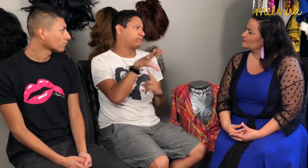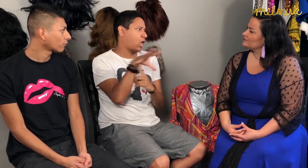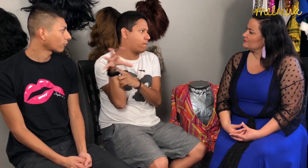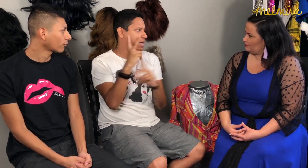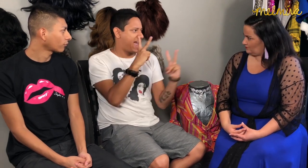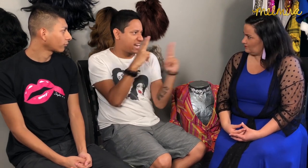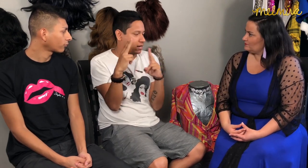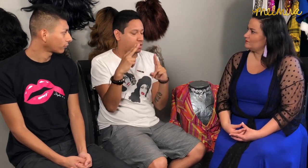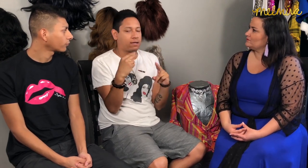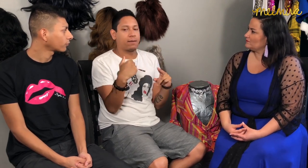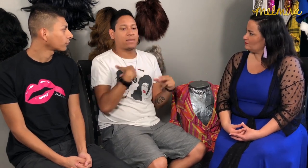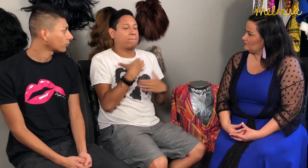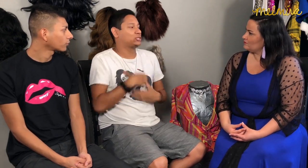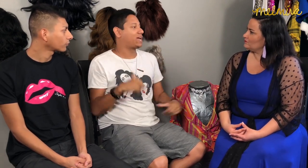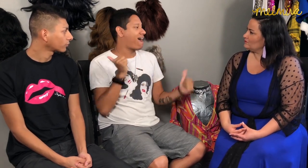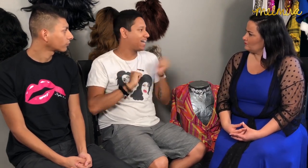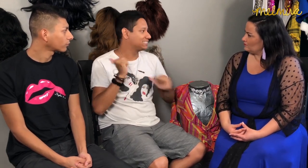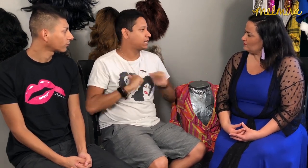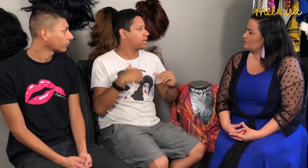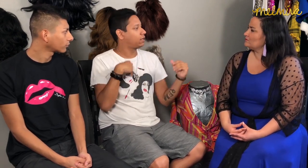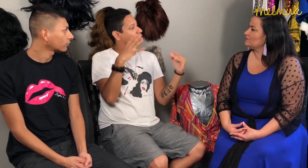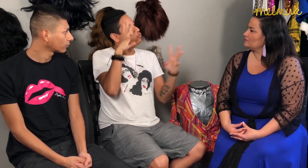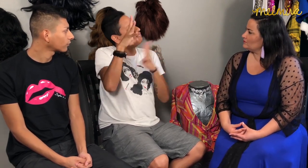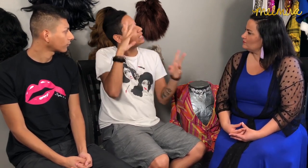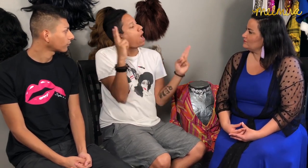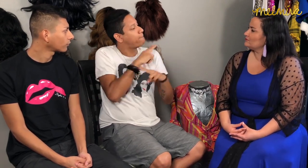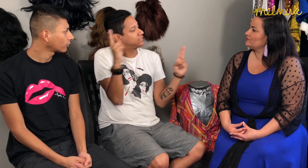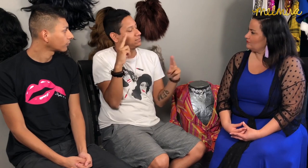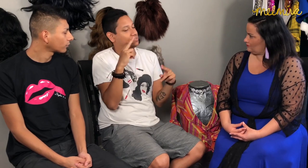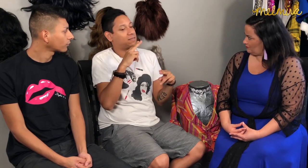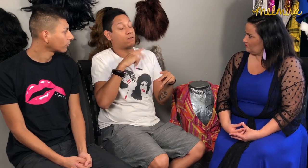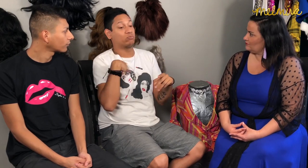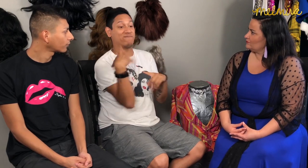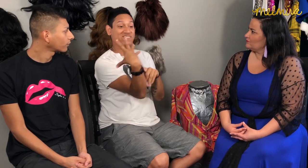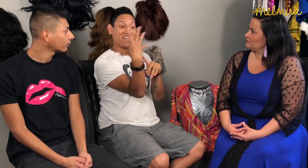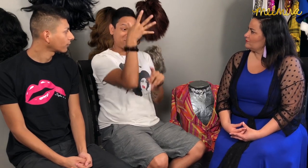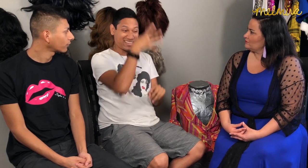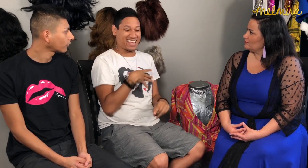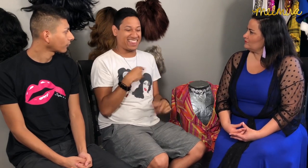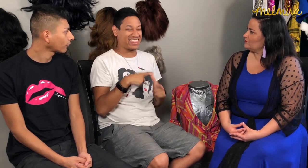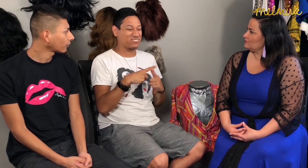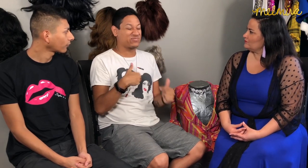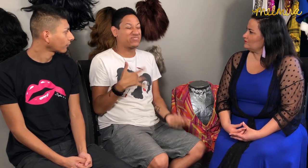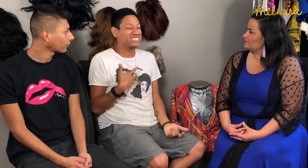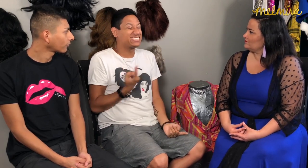passionate about filmmaking and editing and I'm passionate about acting and creating comedy.